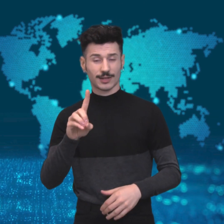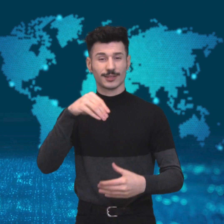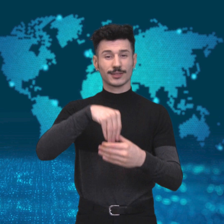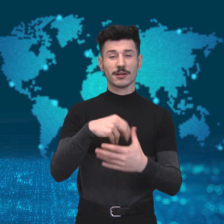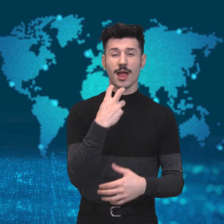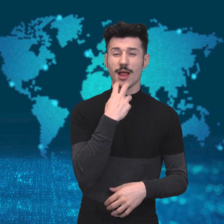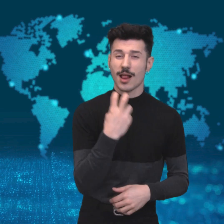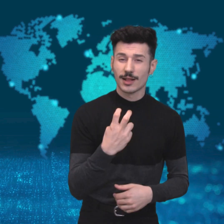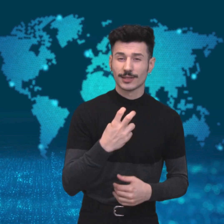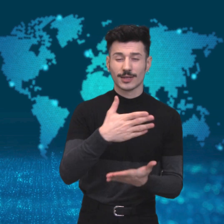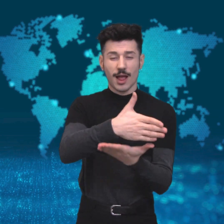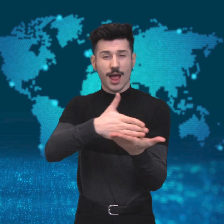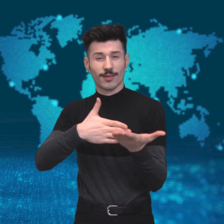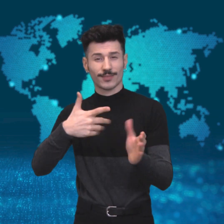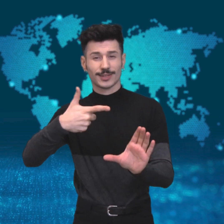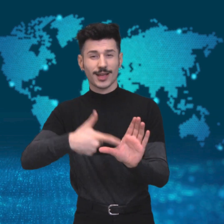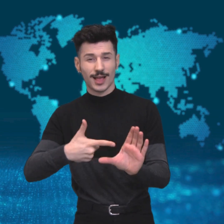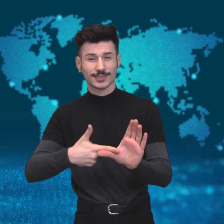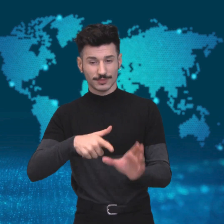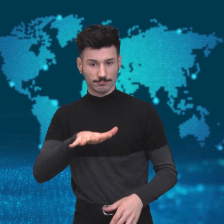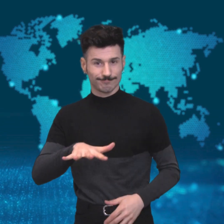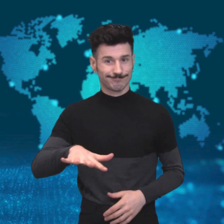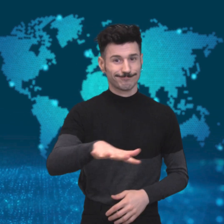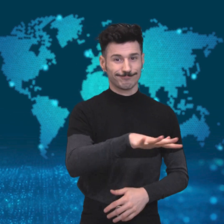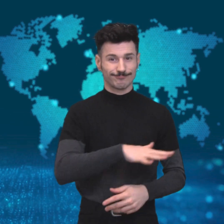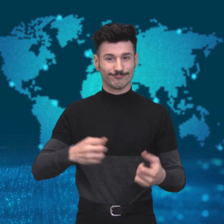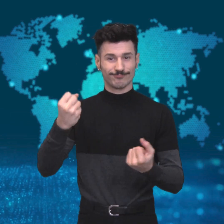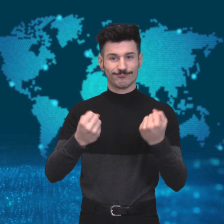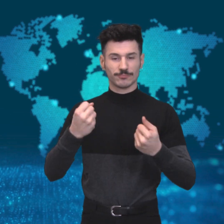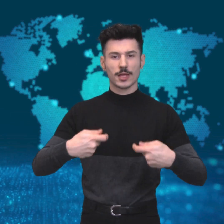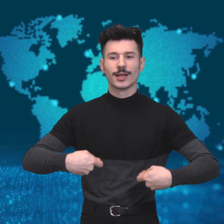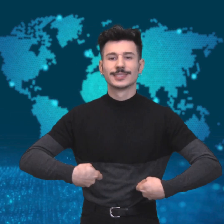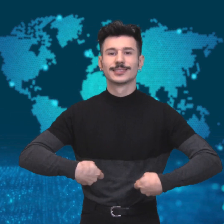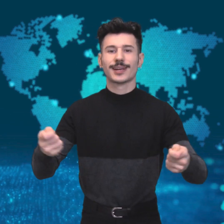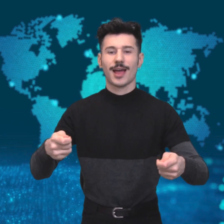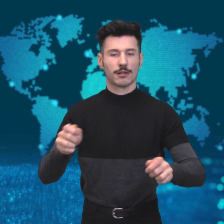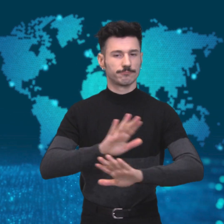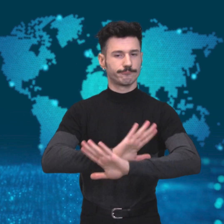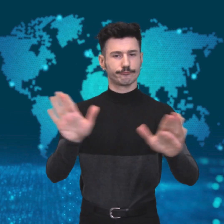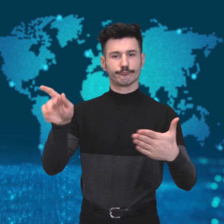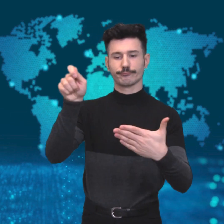that they would ban the sale of new gas, diesel,